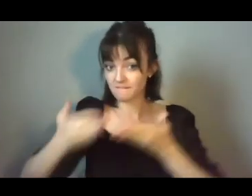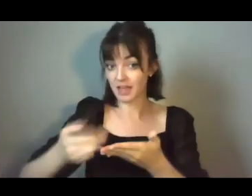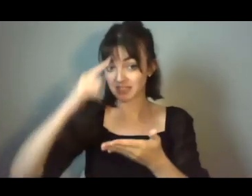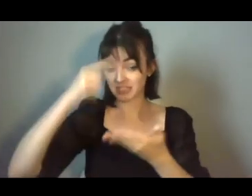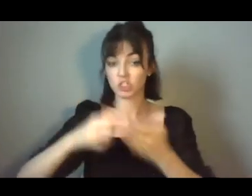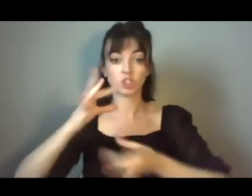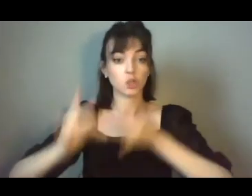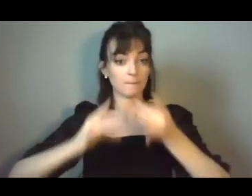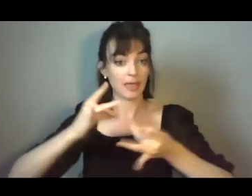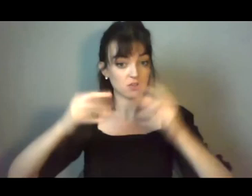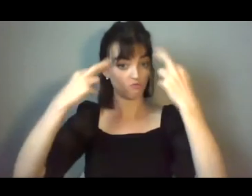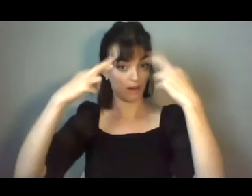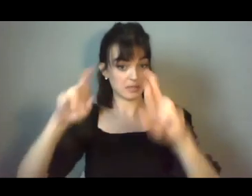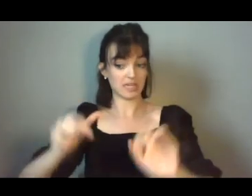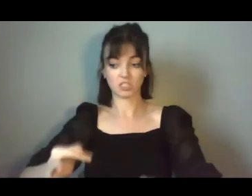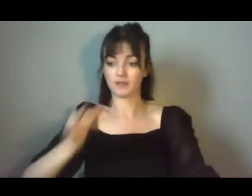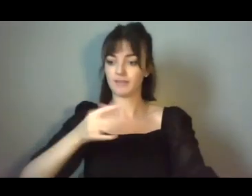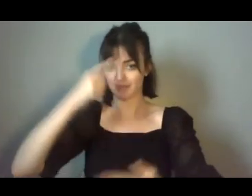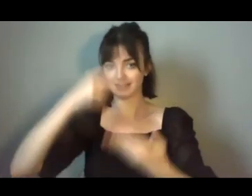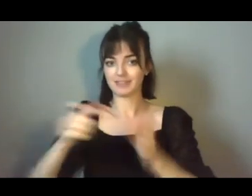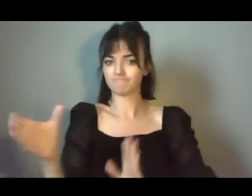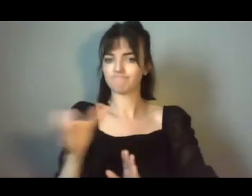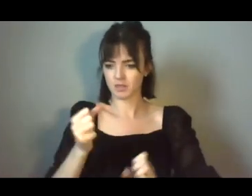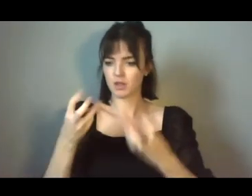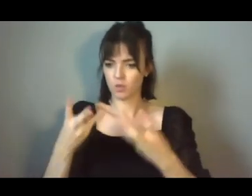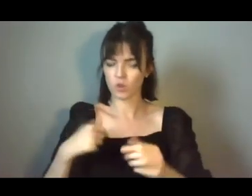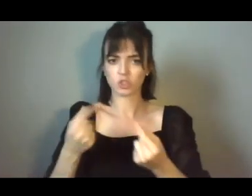carrying out the role in connection with a profession or trade to be remunerated